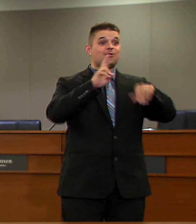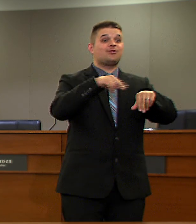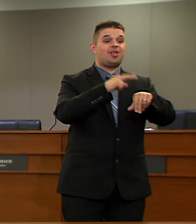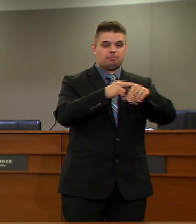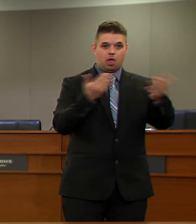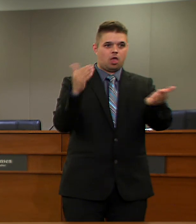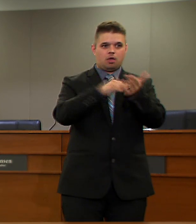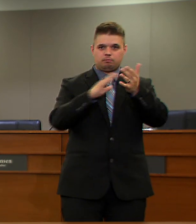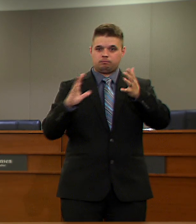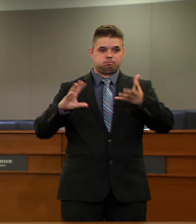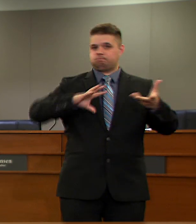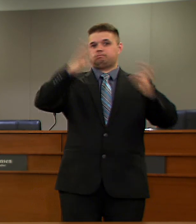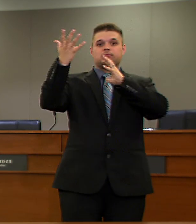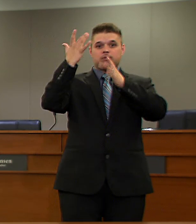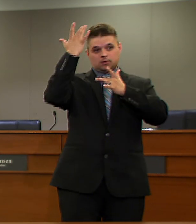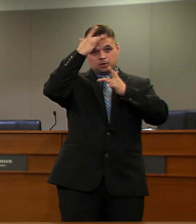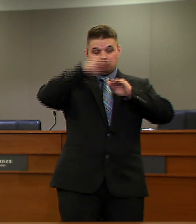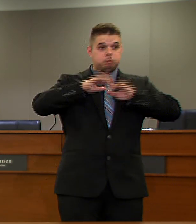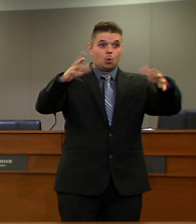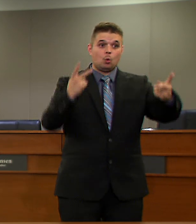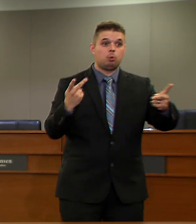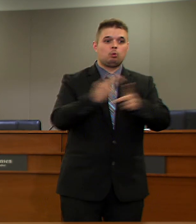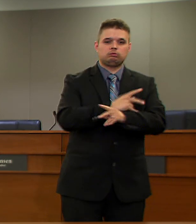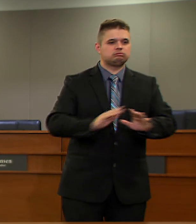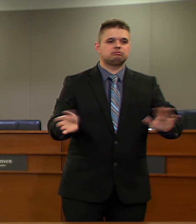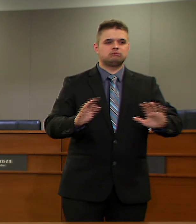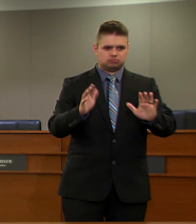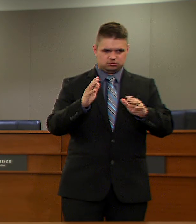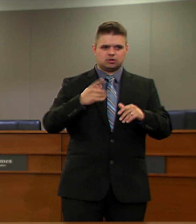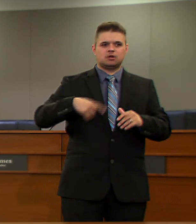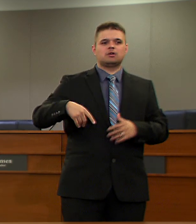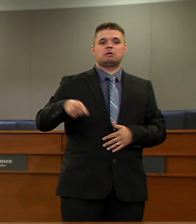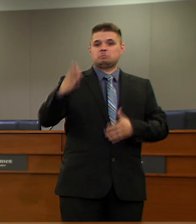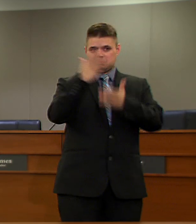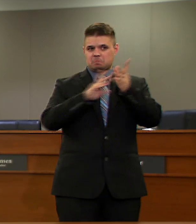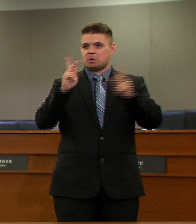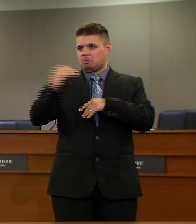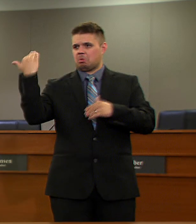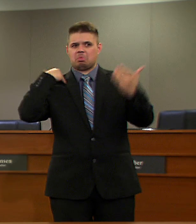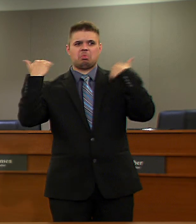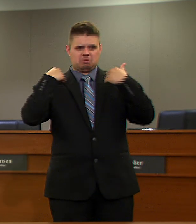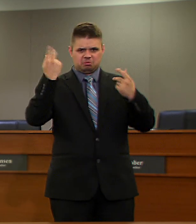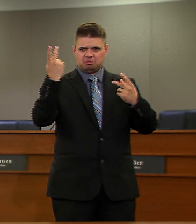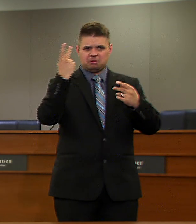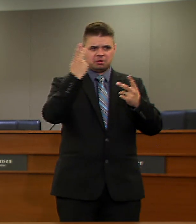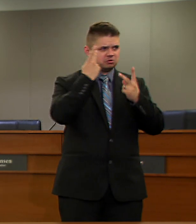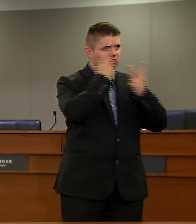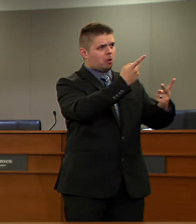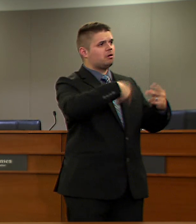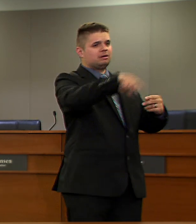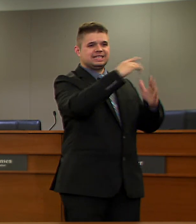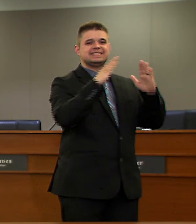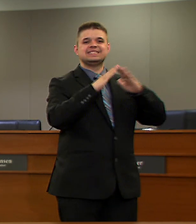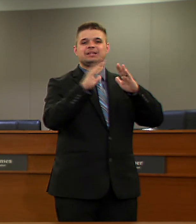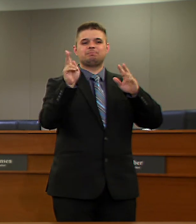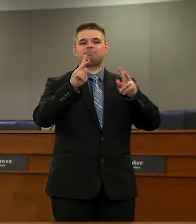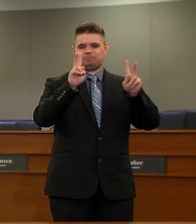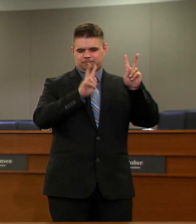wondering why they've recently seen City maintenance crews out working. And I wanted to let you know